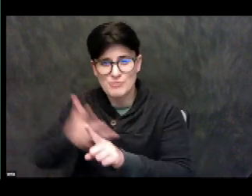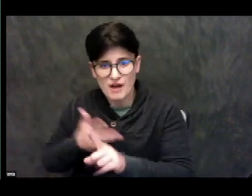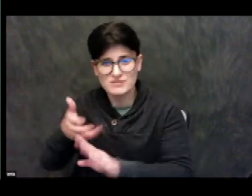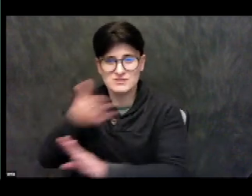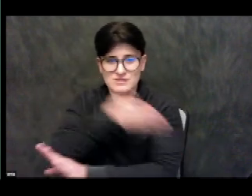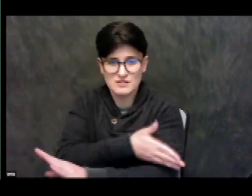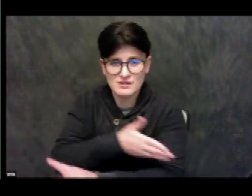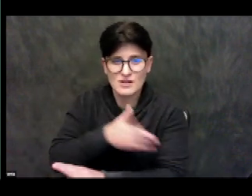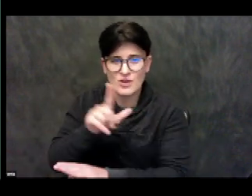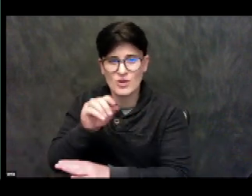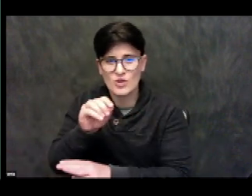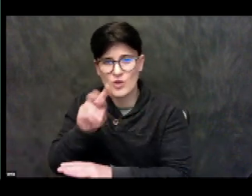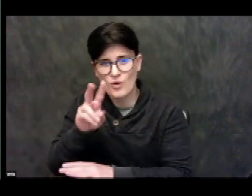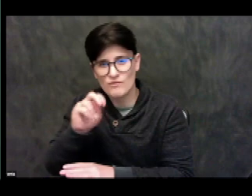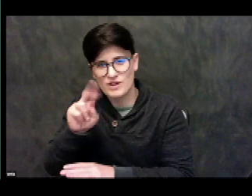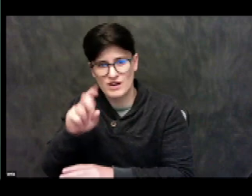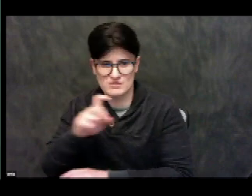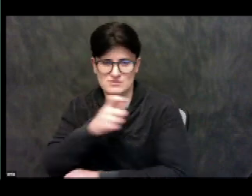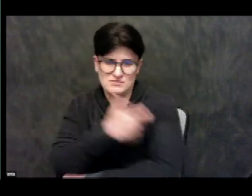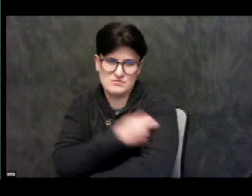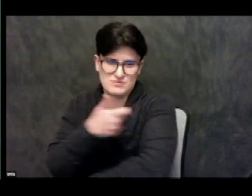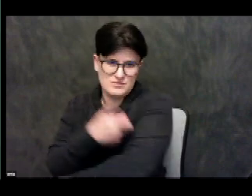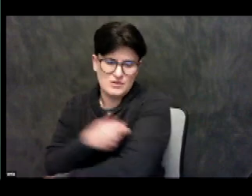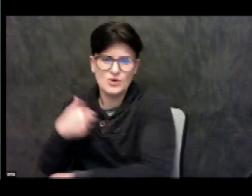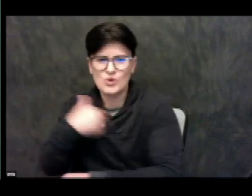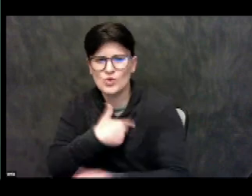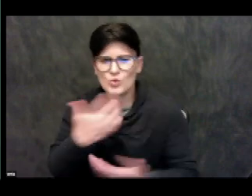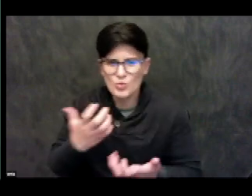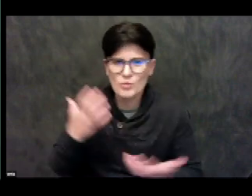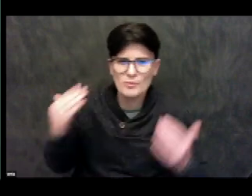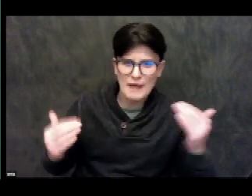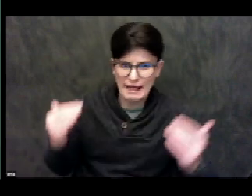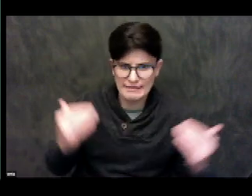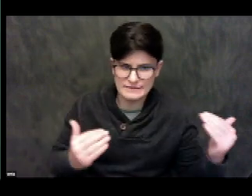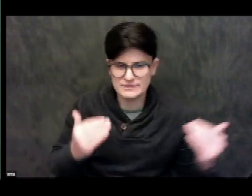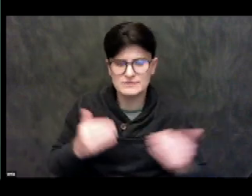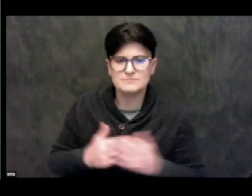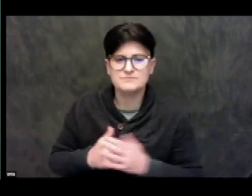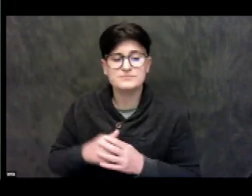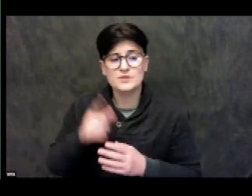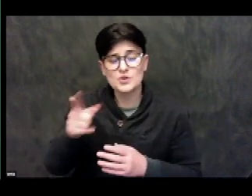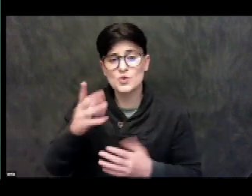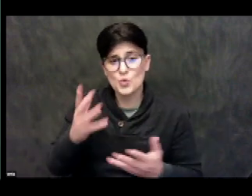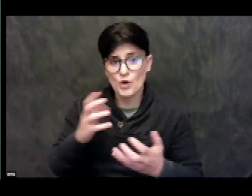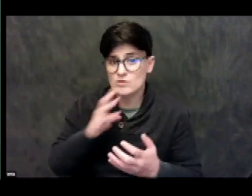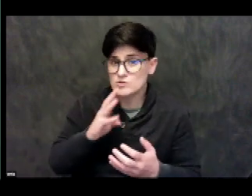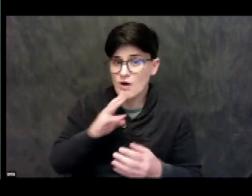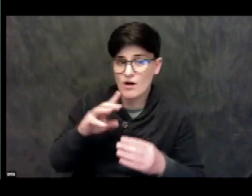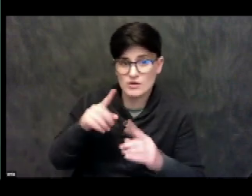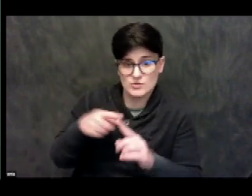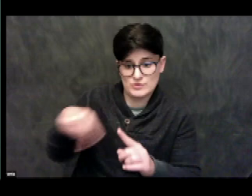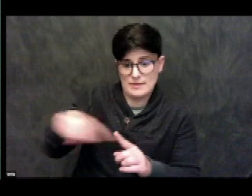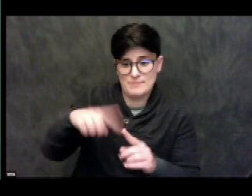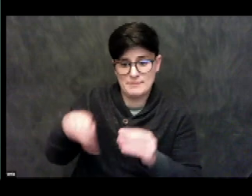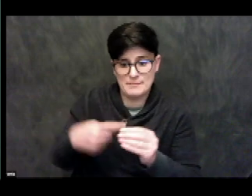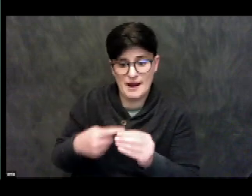One of the real challenges when you're talking to people about the options is that there is limited research around disability.